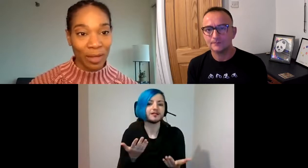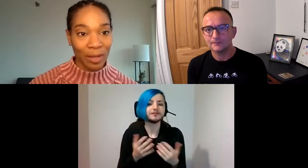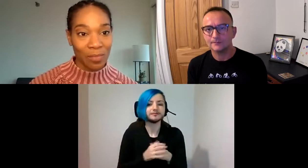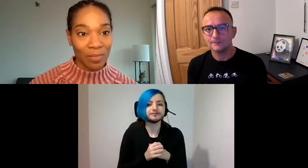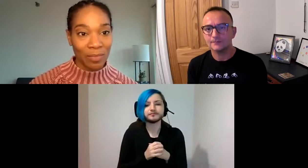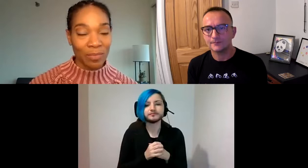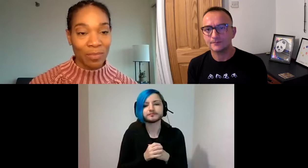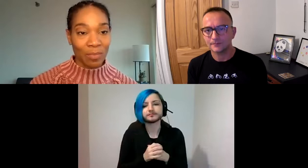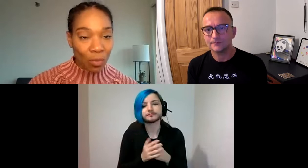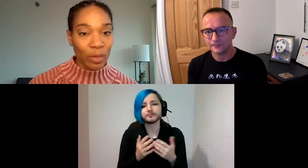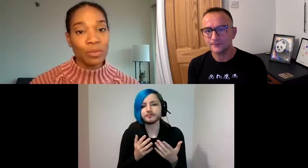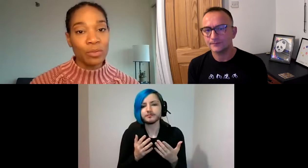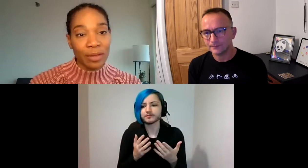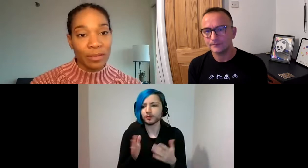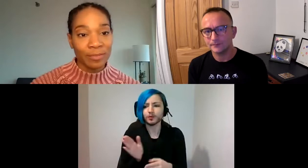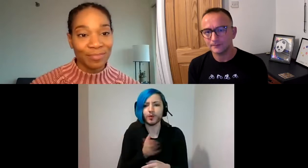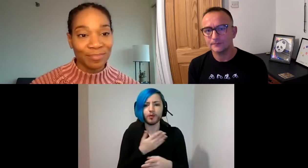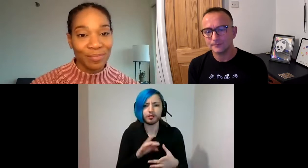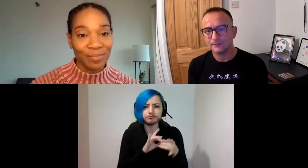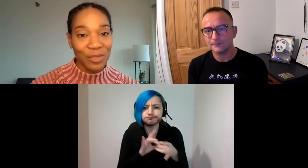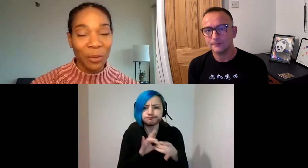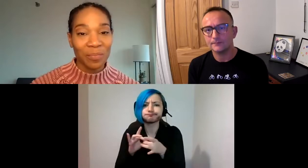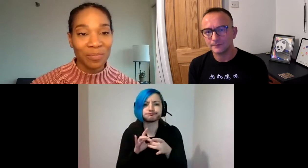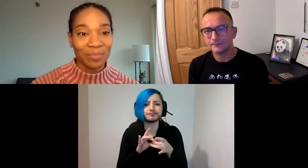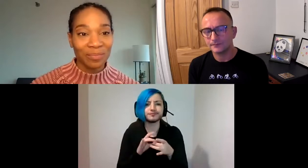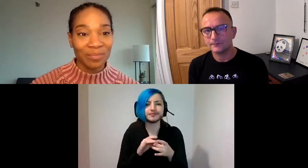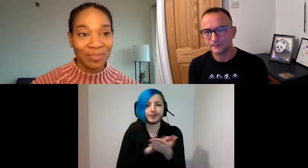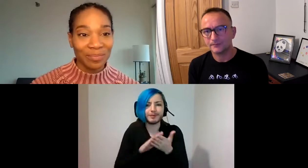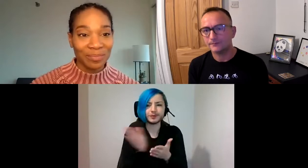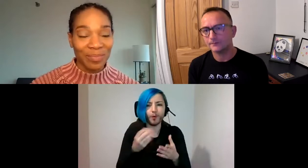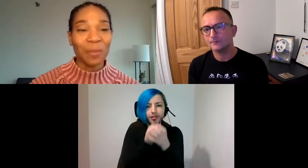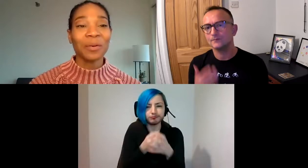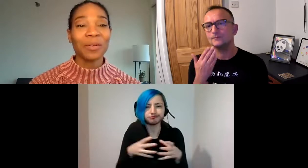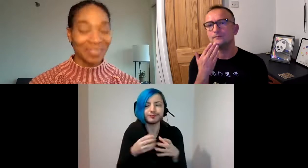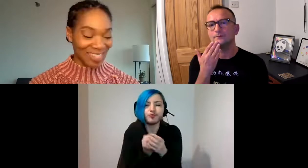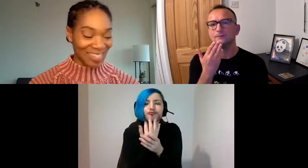thank you. Thank you very much that is really great we are